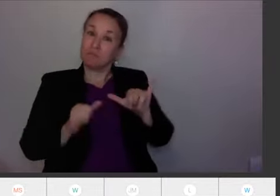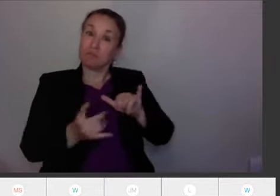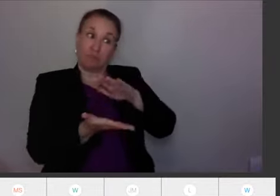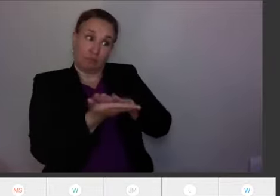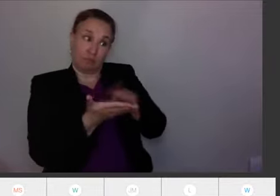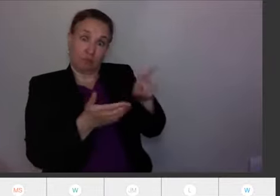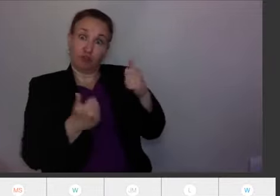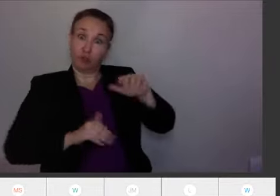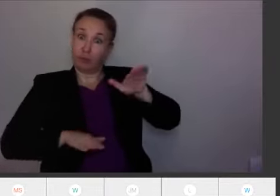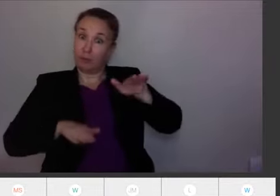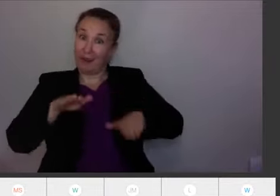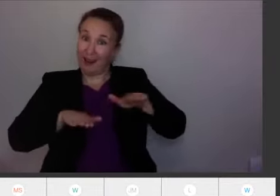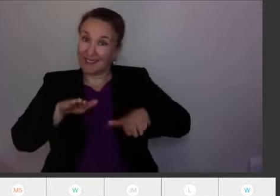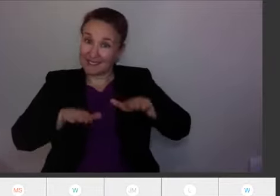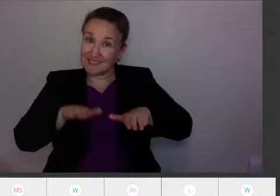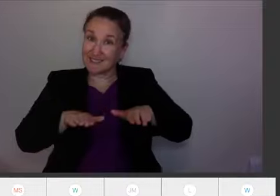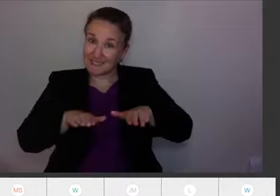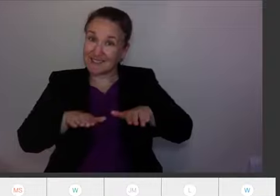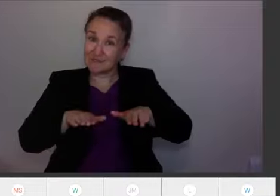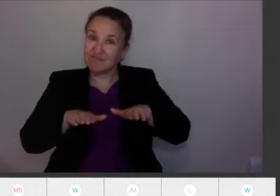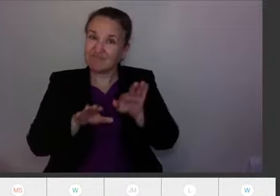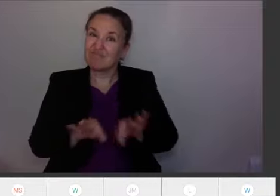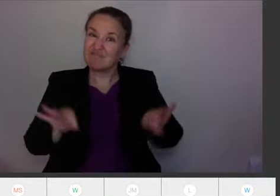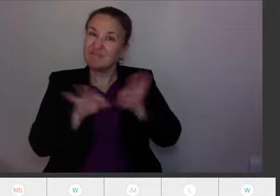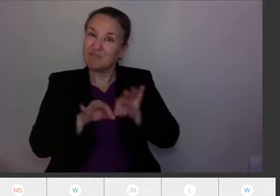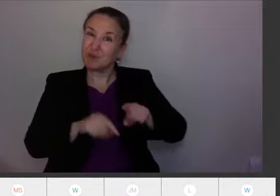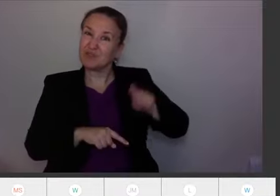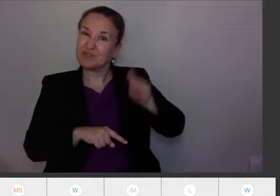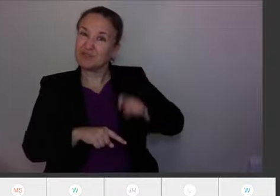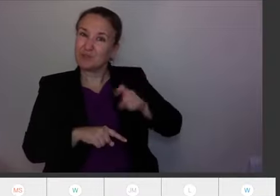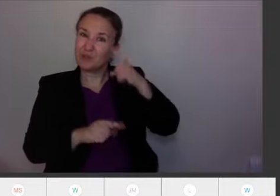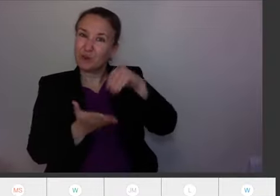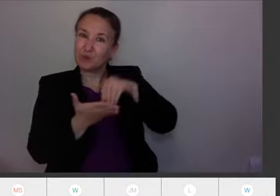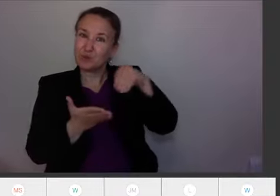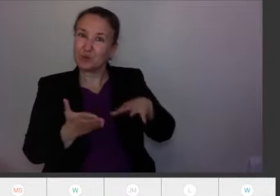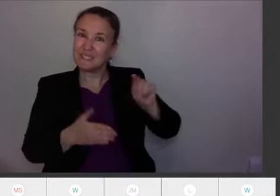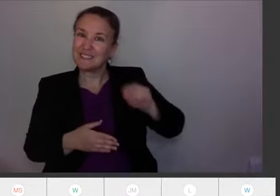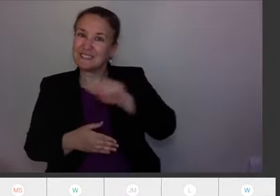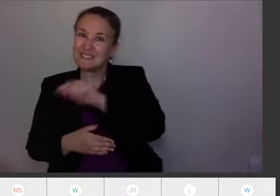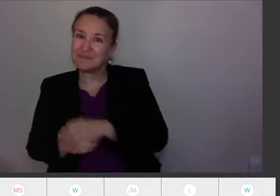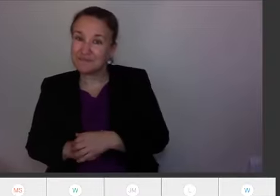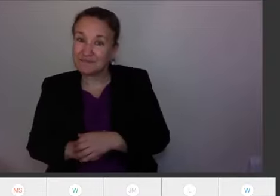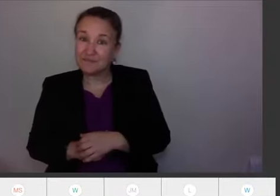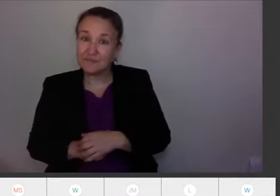some very important needs for students not only just the in-person